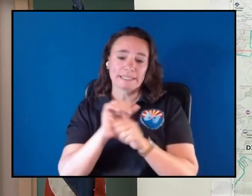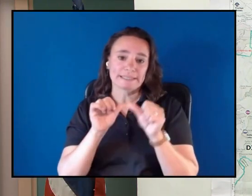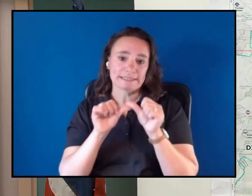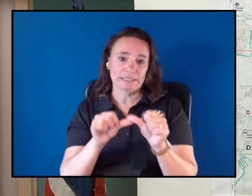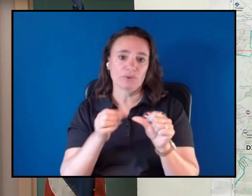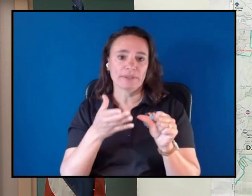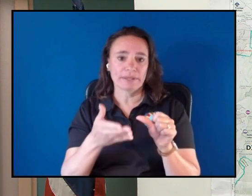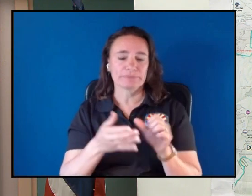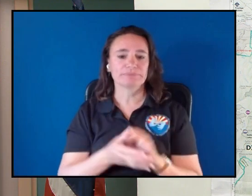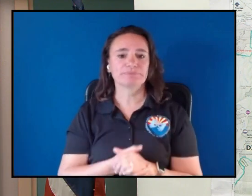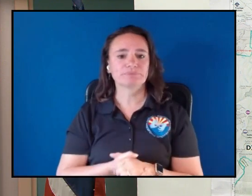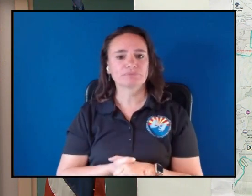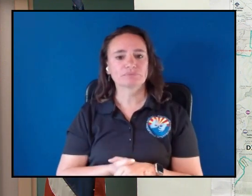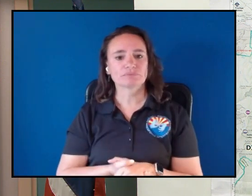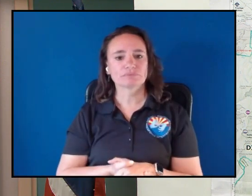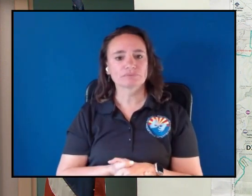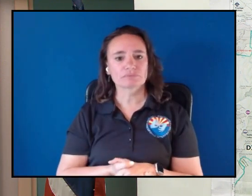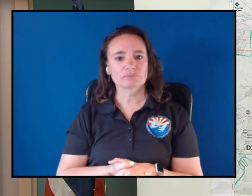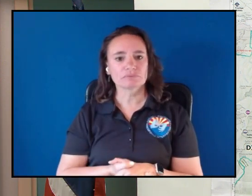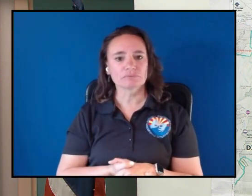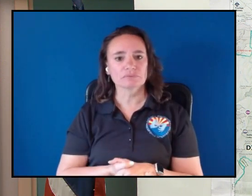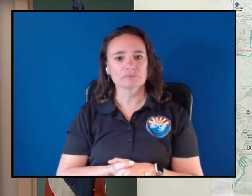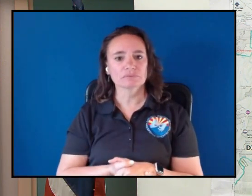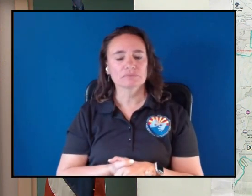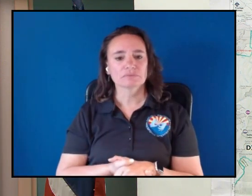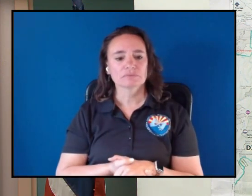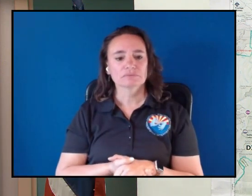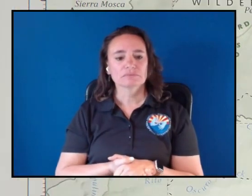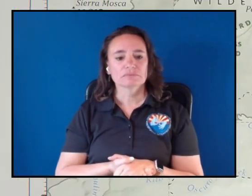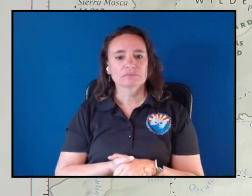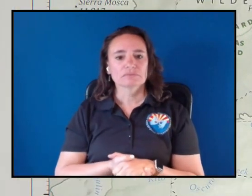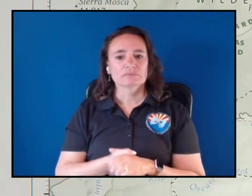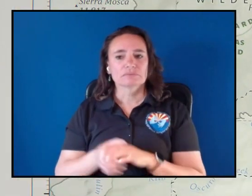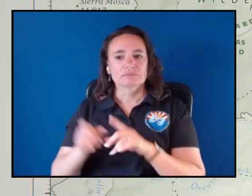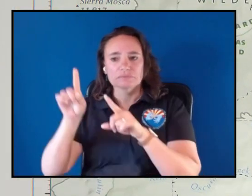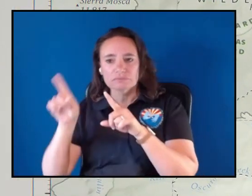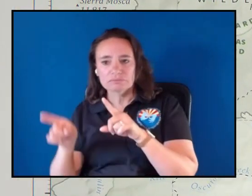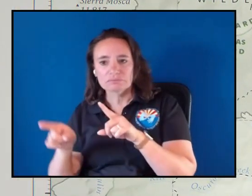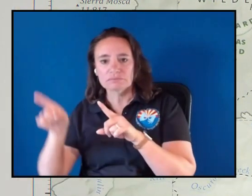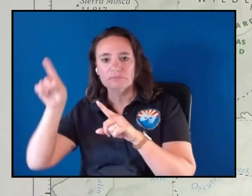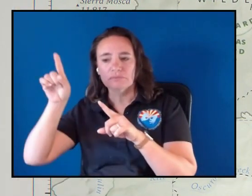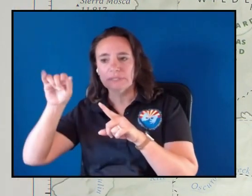Division "India", or here, we've got an indirect piece of